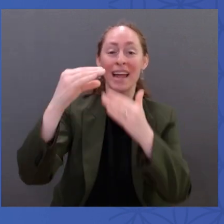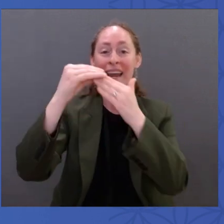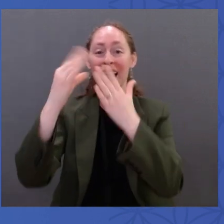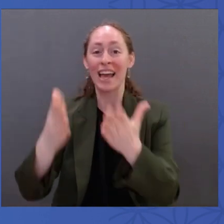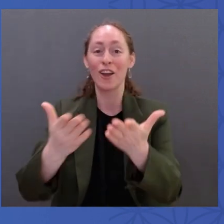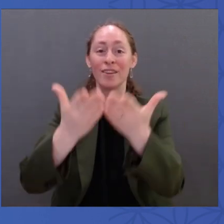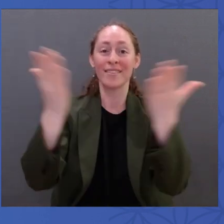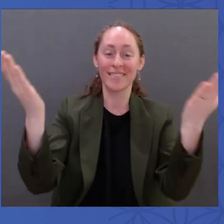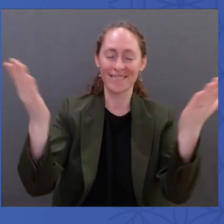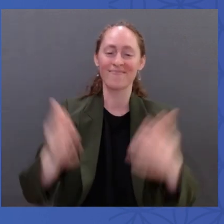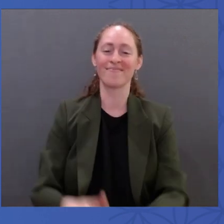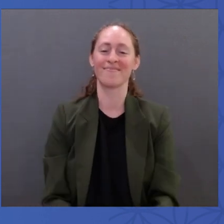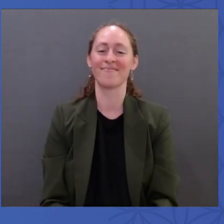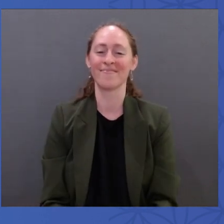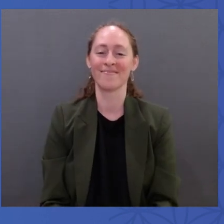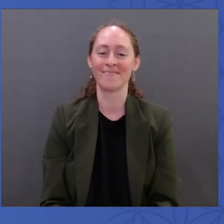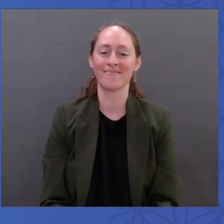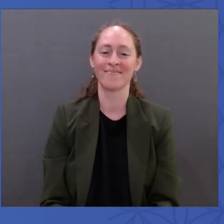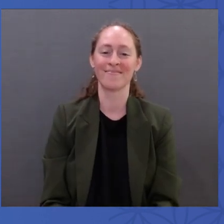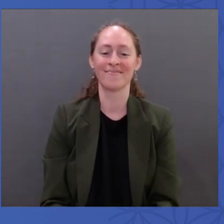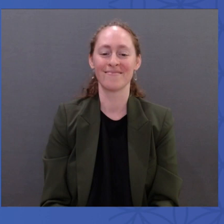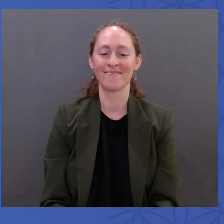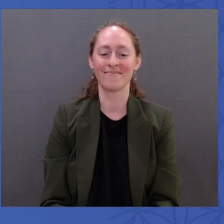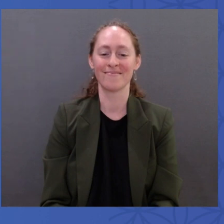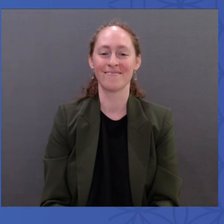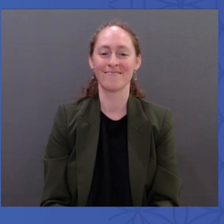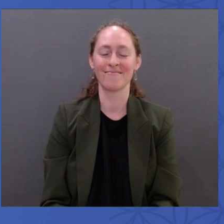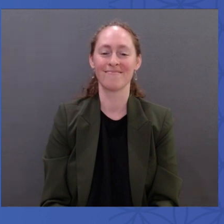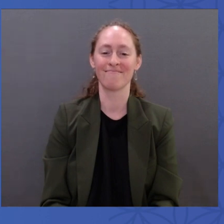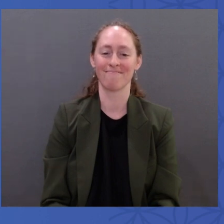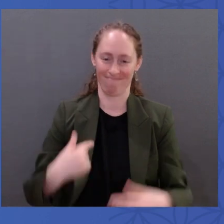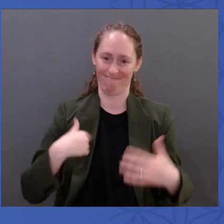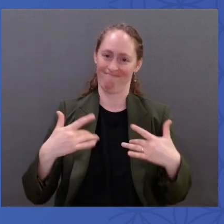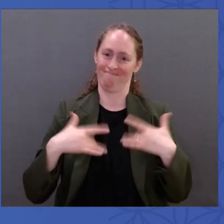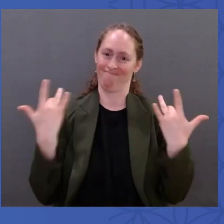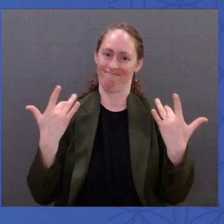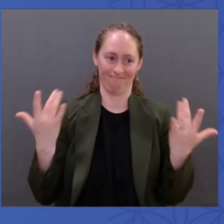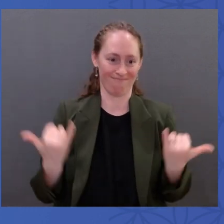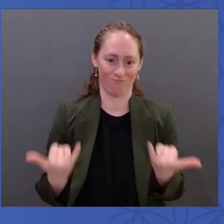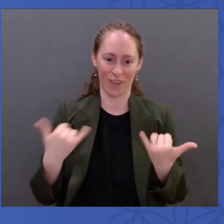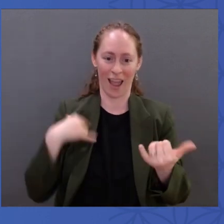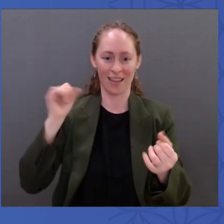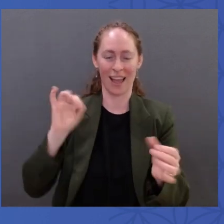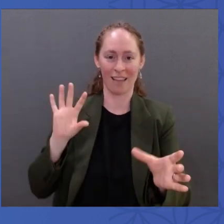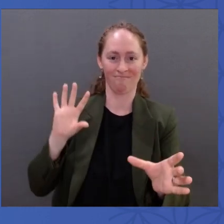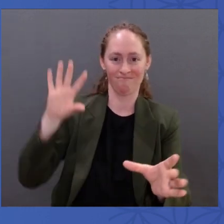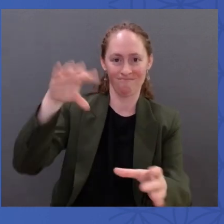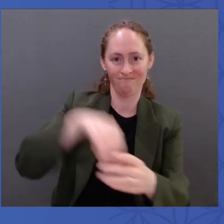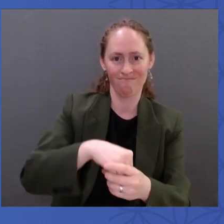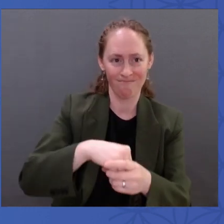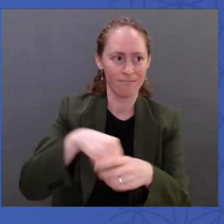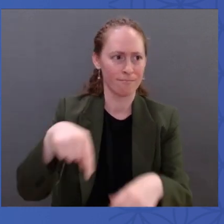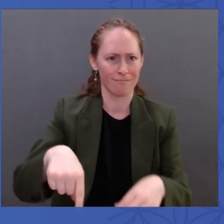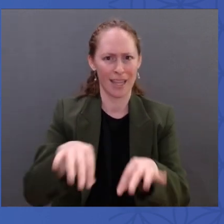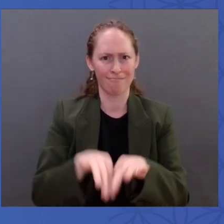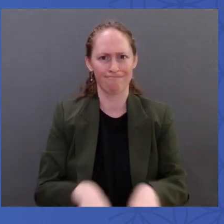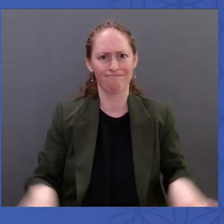It is wonderful to join you on this meaningful occasion that seeks to promote sustainable growth of the Indo-Pacific.